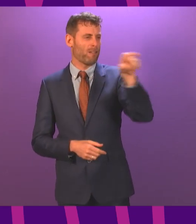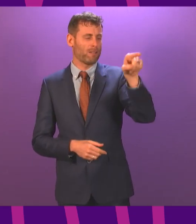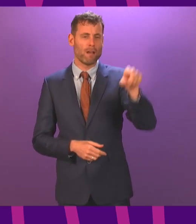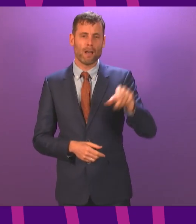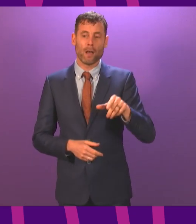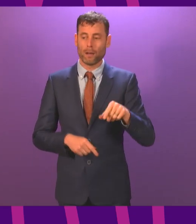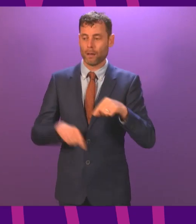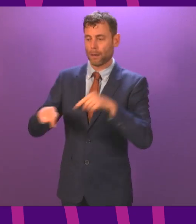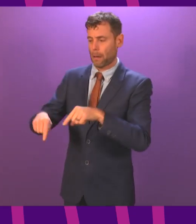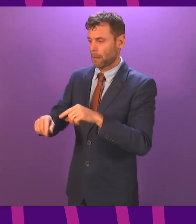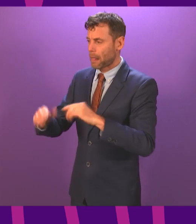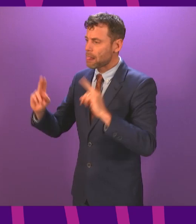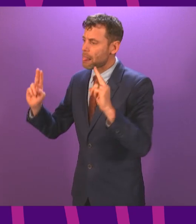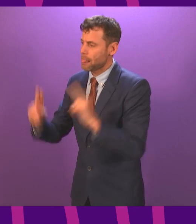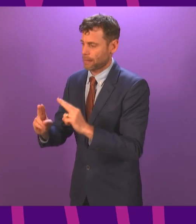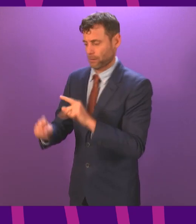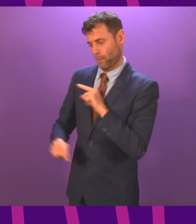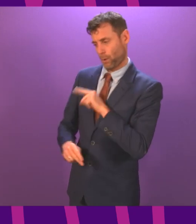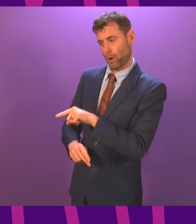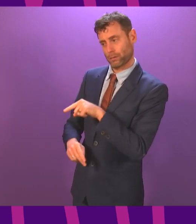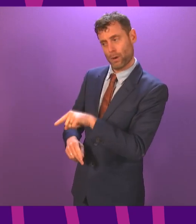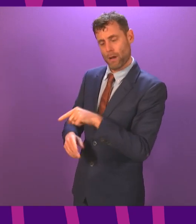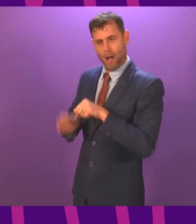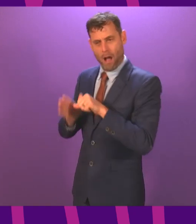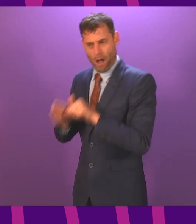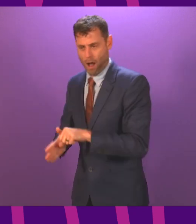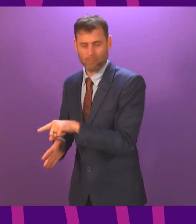areas try harder than those in others to stick with the restrictions.